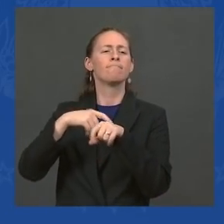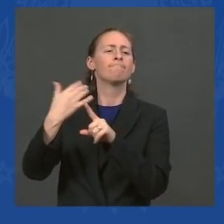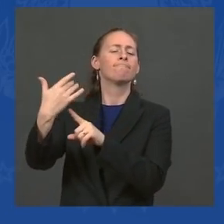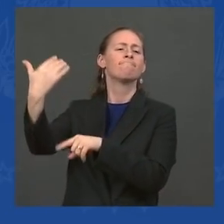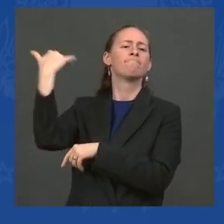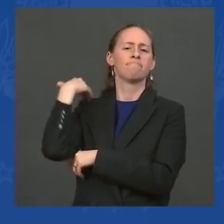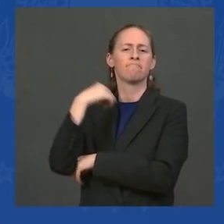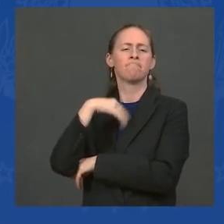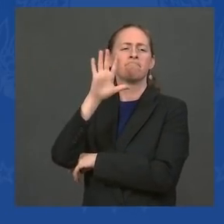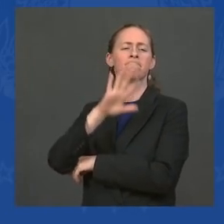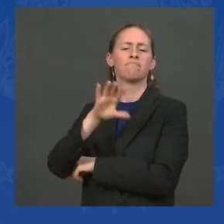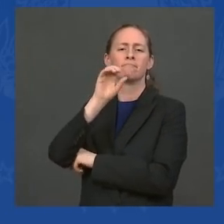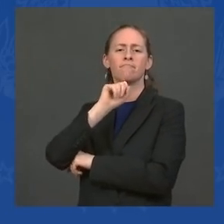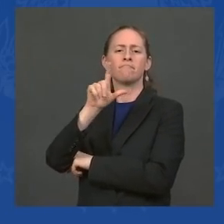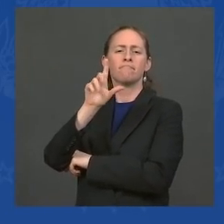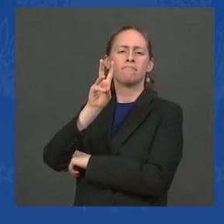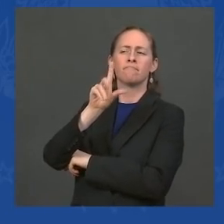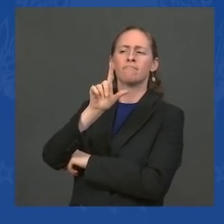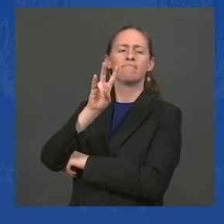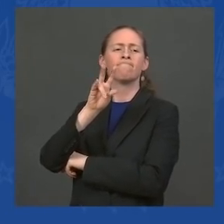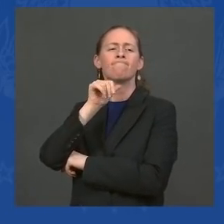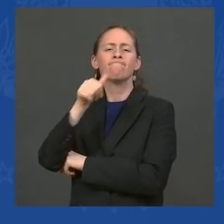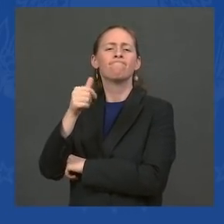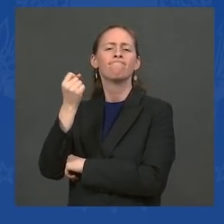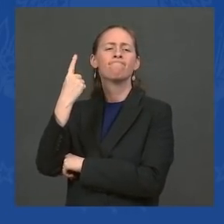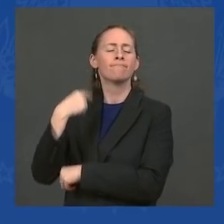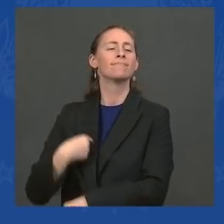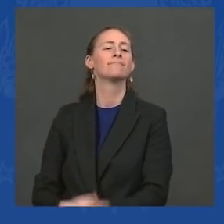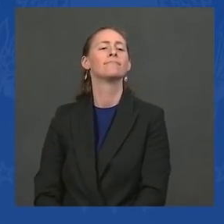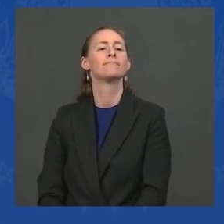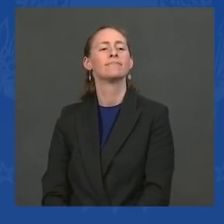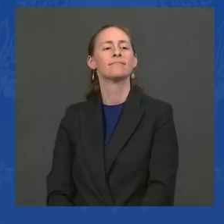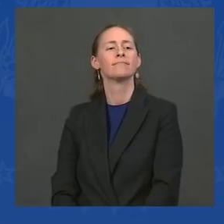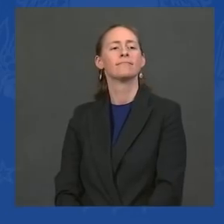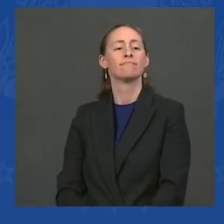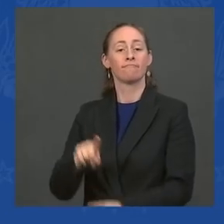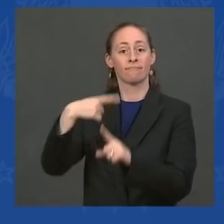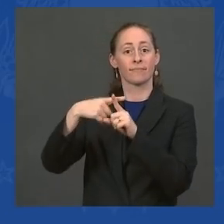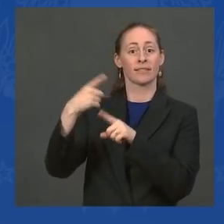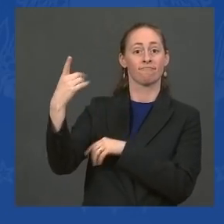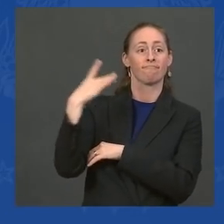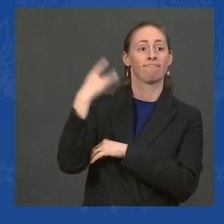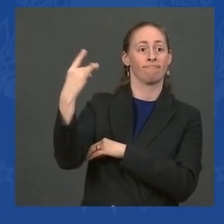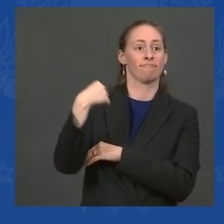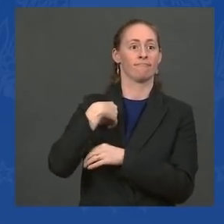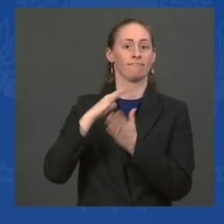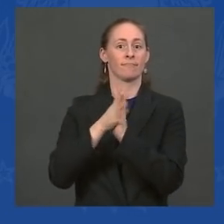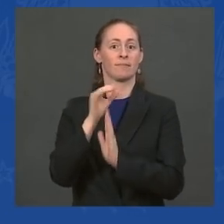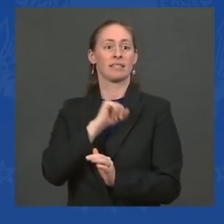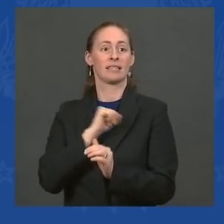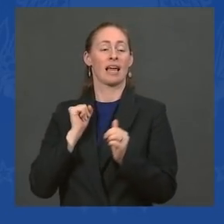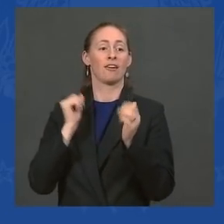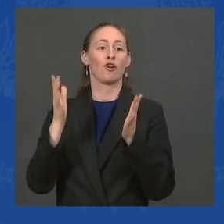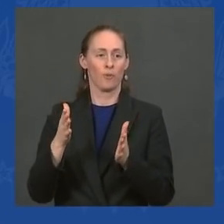But when I got elected to the United States Senate when I was 29 -- I wasn't old enough to be sworn in yet -- in the mea- -- between the time I got elected